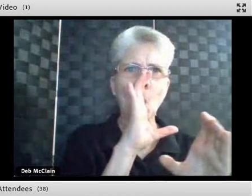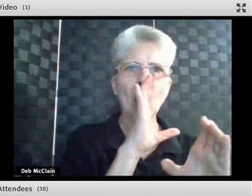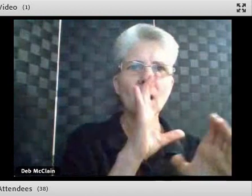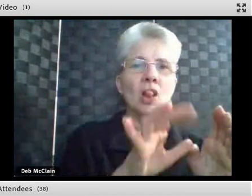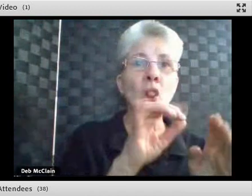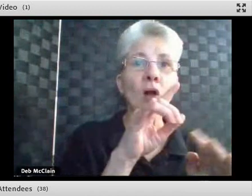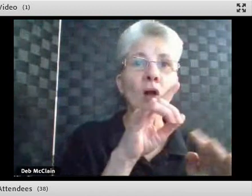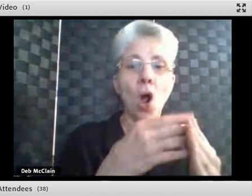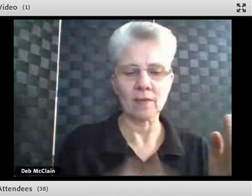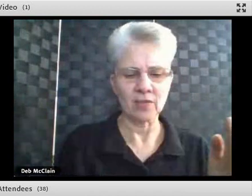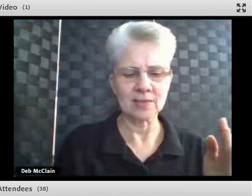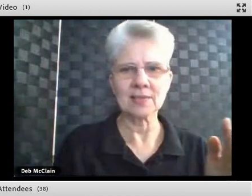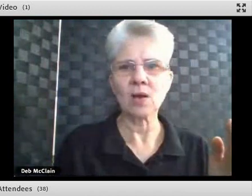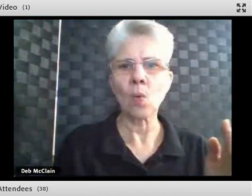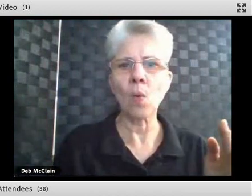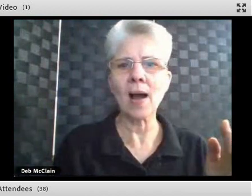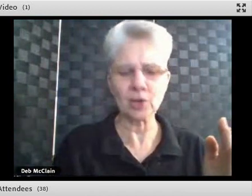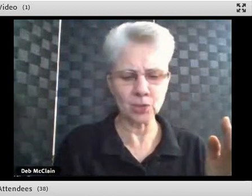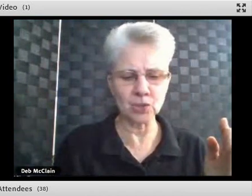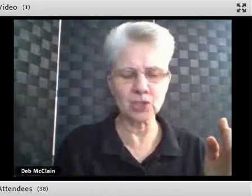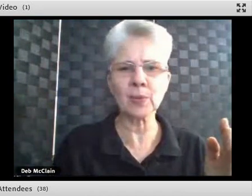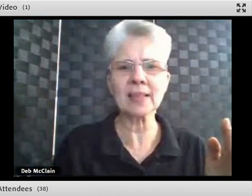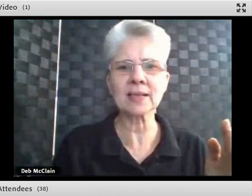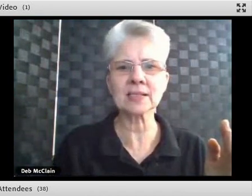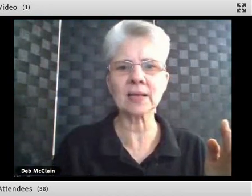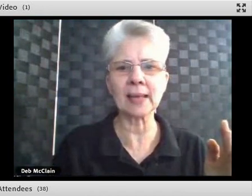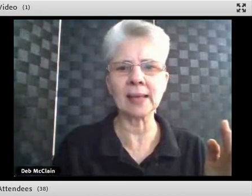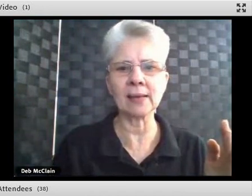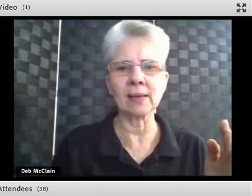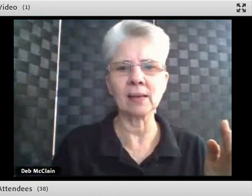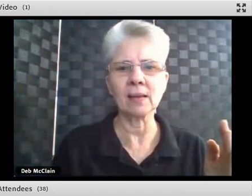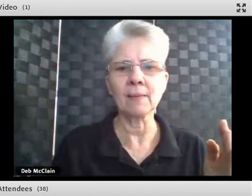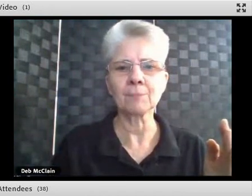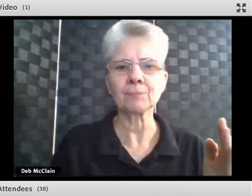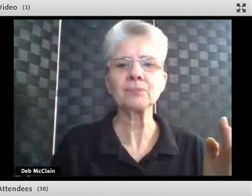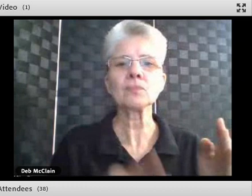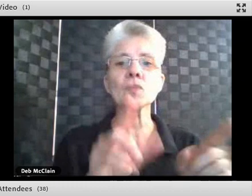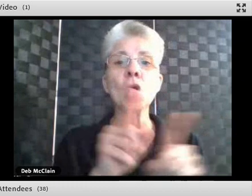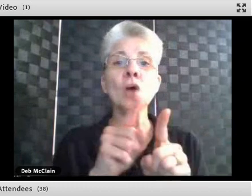all of this information and really start to write it down. You're going to also want to make sure